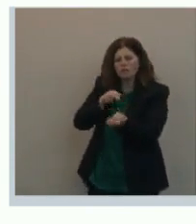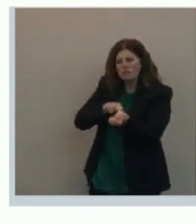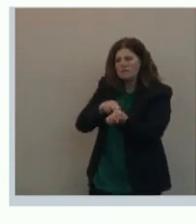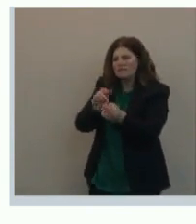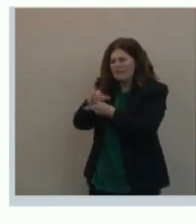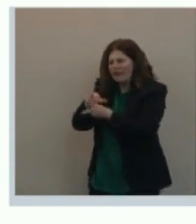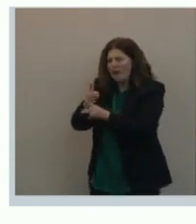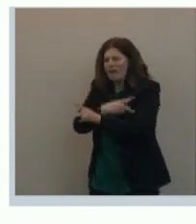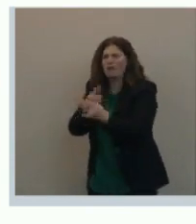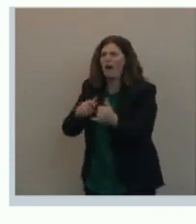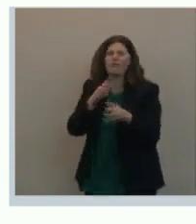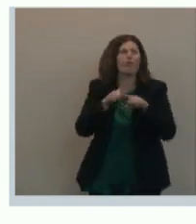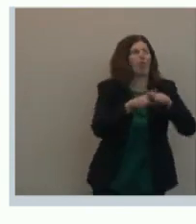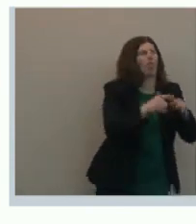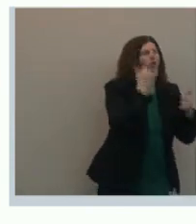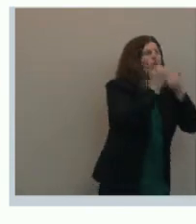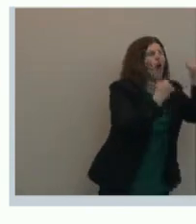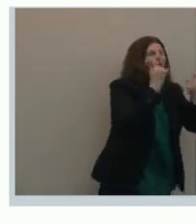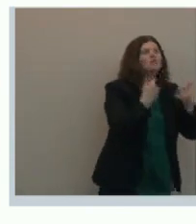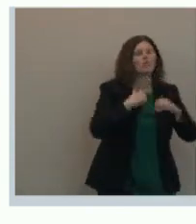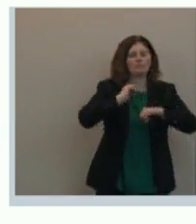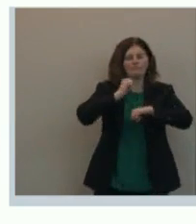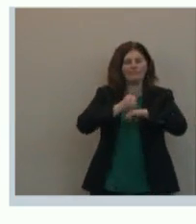IN PANDEMIC, WE DON’T HAVE THAT TIME OR RESOURCE.